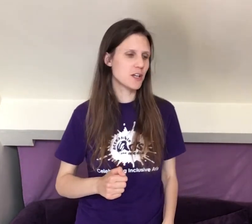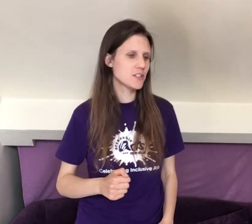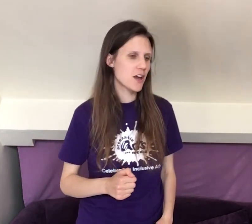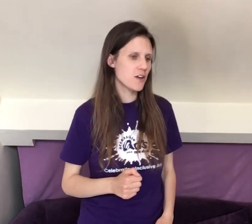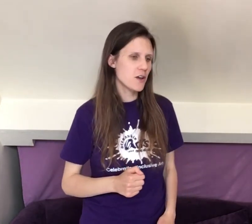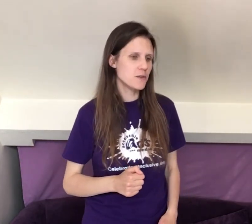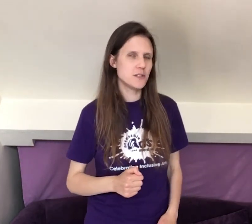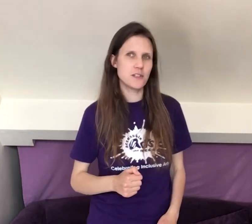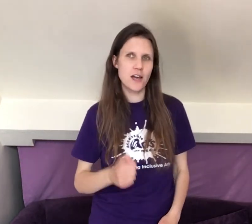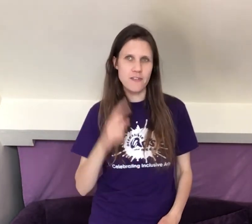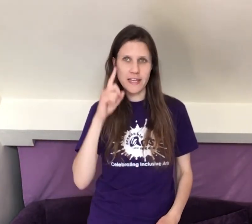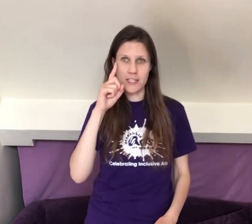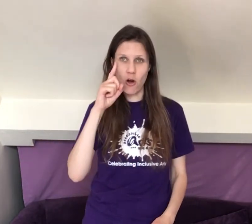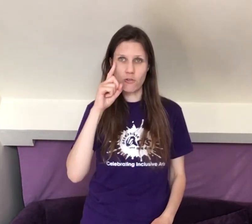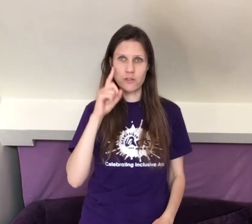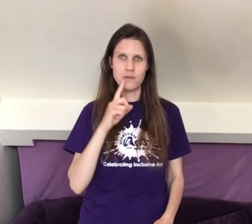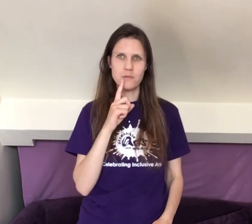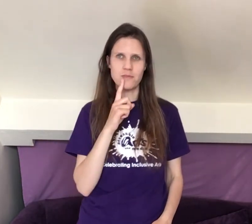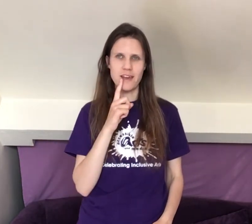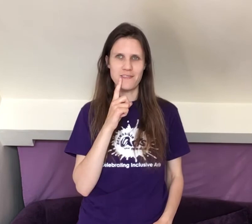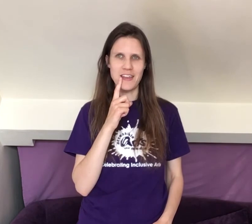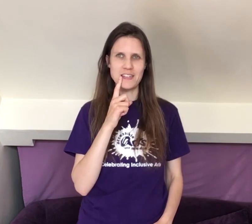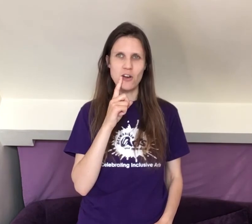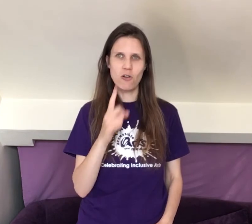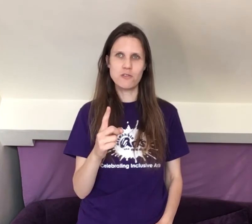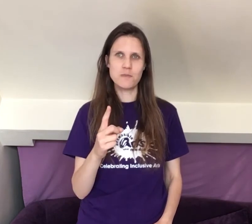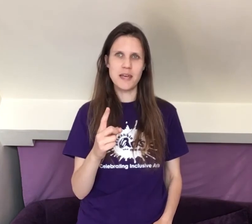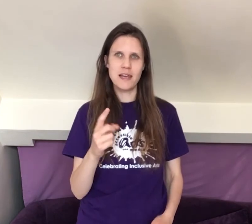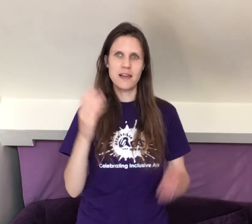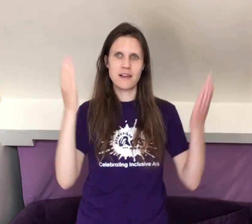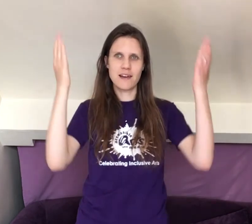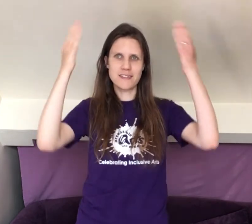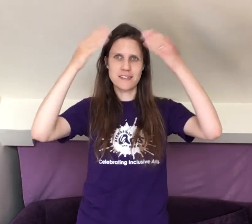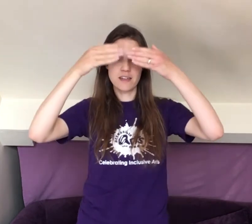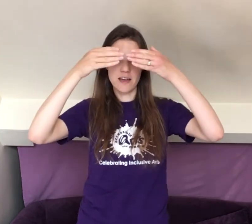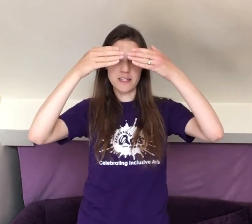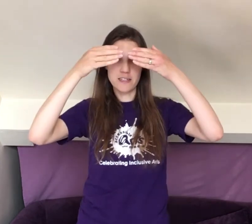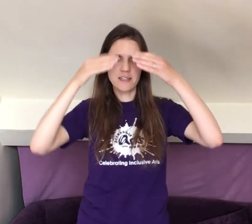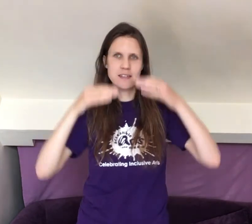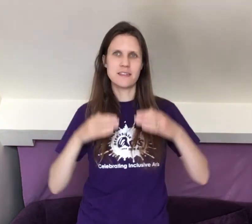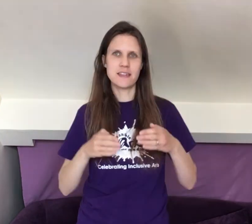So we’re going to go and do the they told, ooo, there, they told me last night